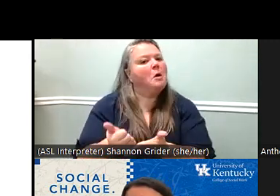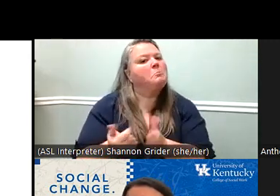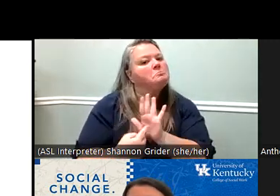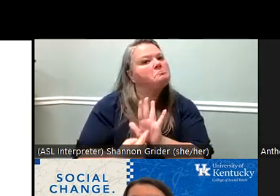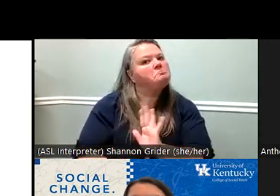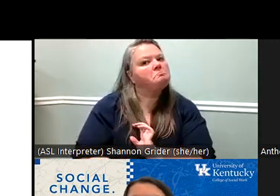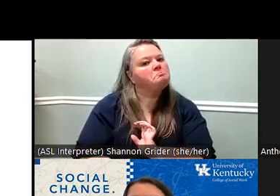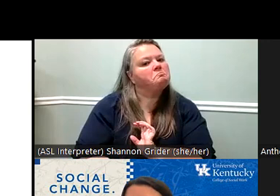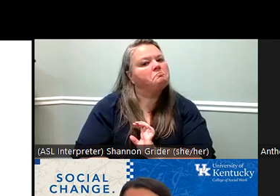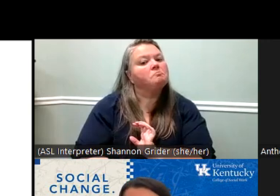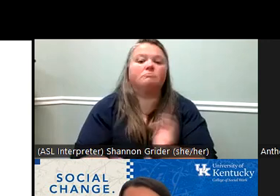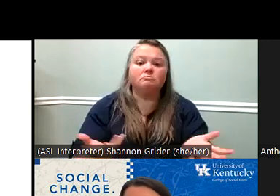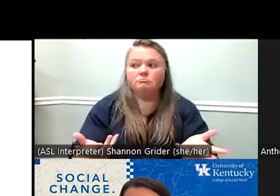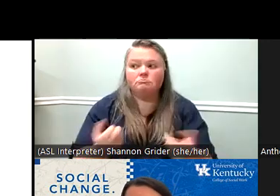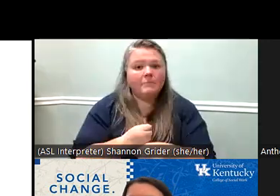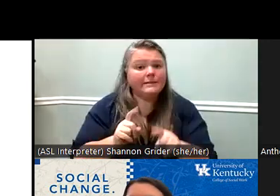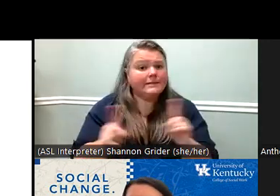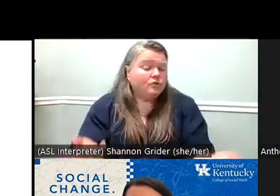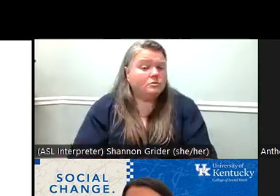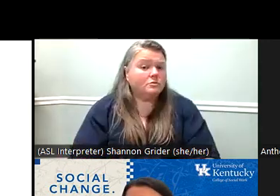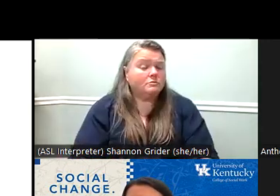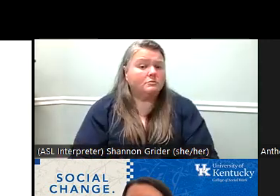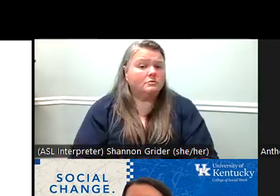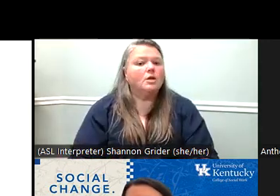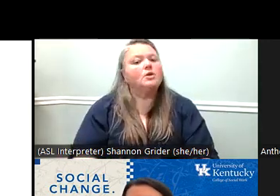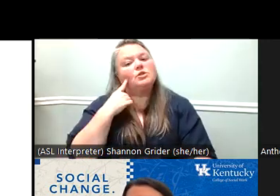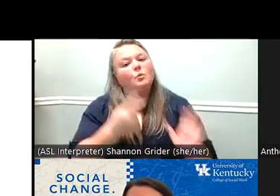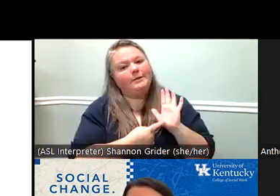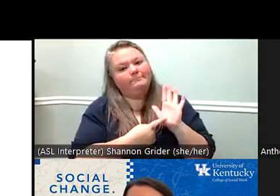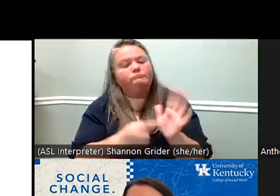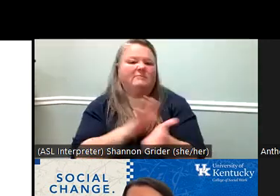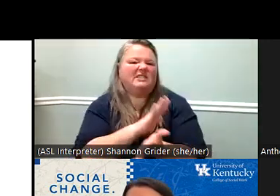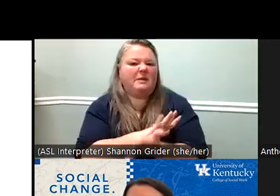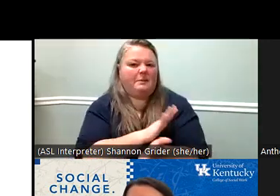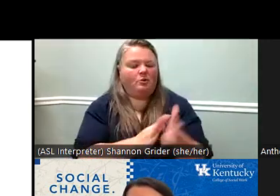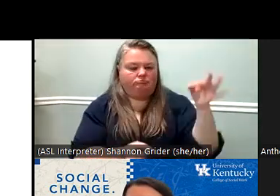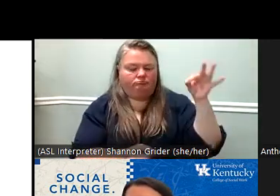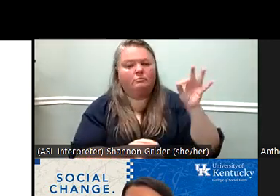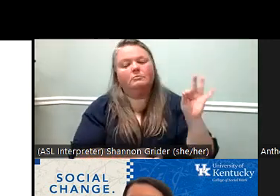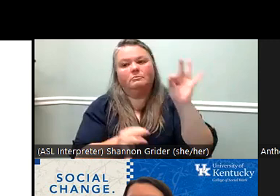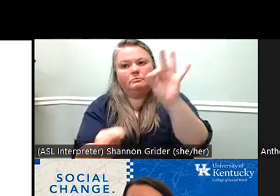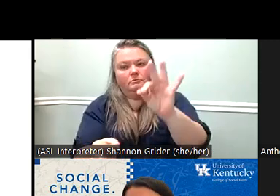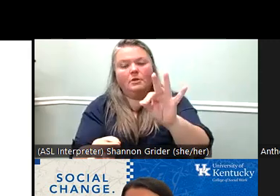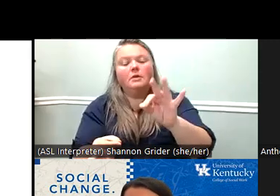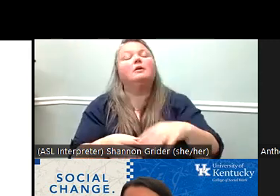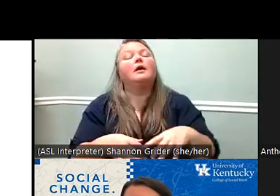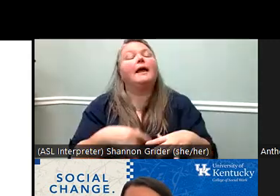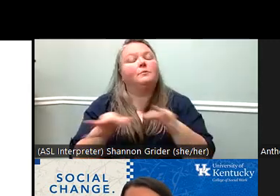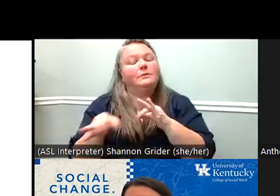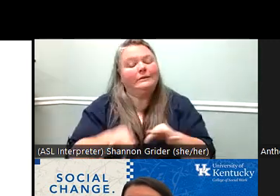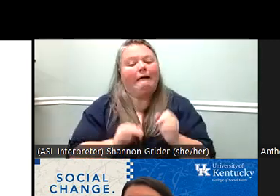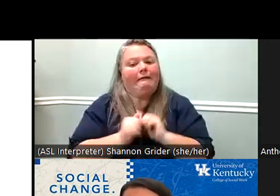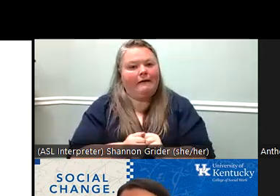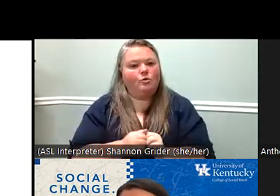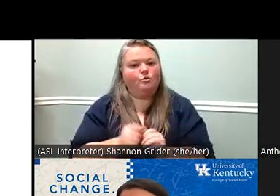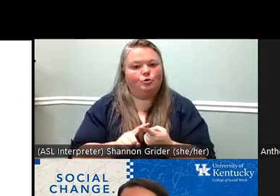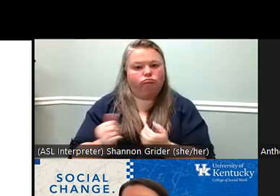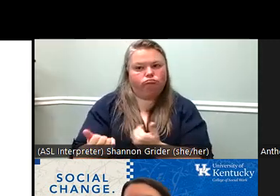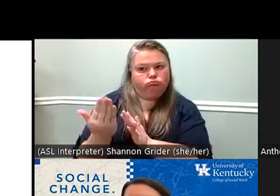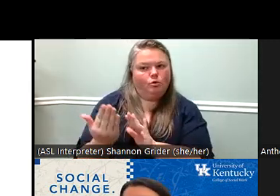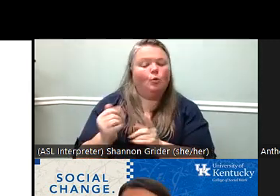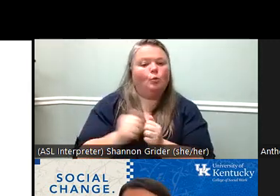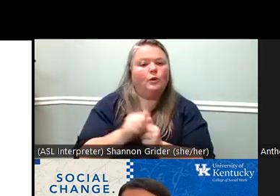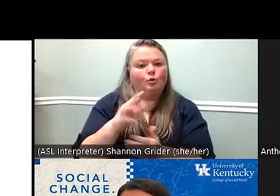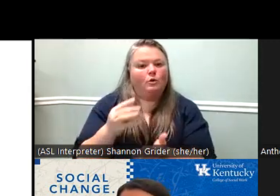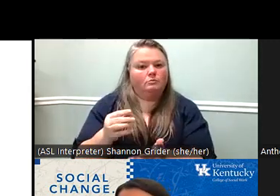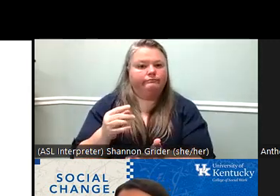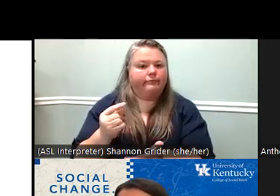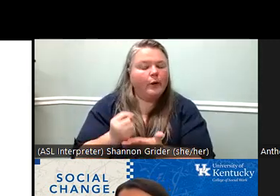ARE NOT PEOPLE YOU NEED TO BE WORKING WITH. CULTURALLY COMPETENT PROVIDERS. WHICH MEANS THEY NEED TO DO SOME WORK. THEY'RE